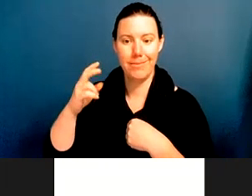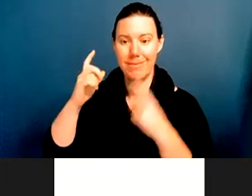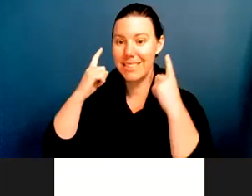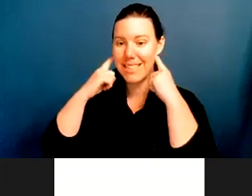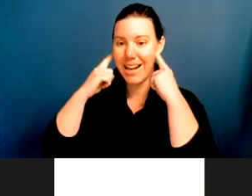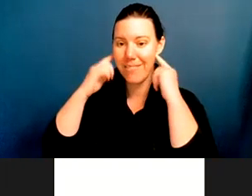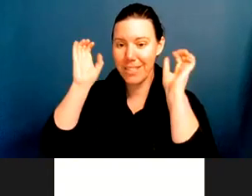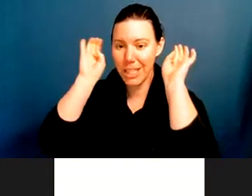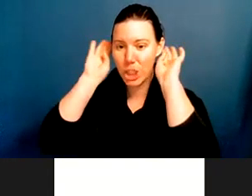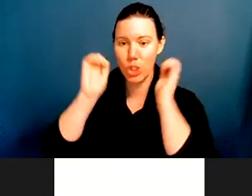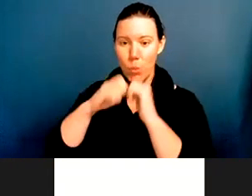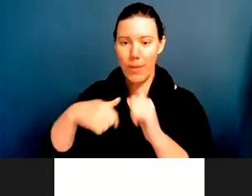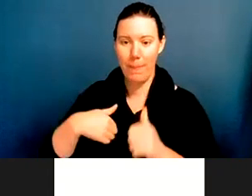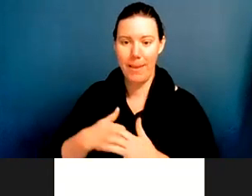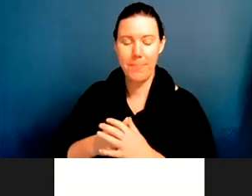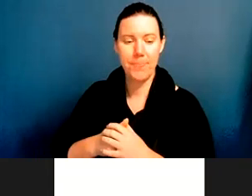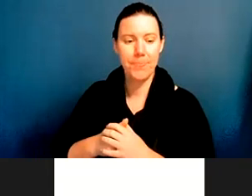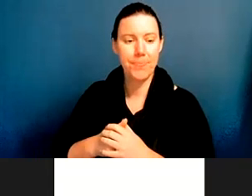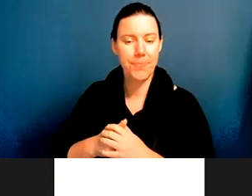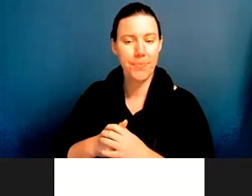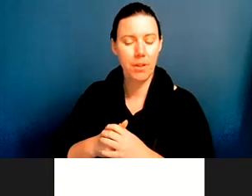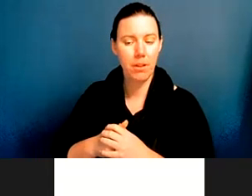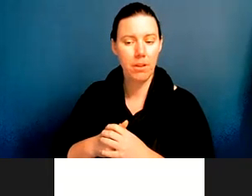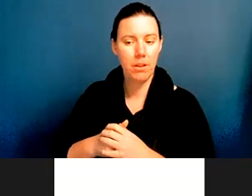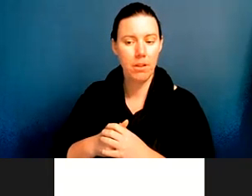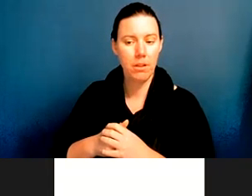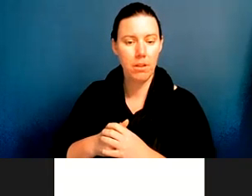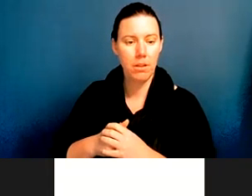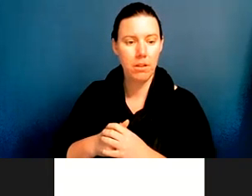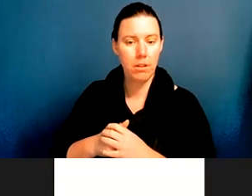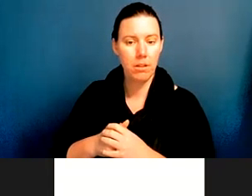How can healthcare professionals improve so they are providing fair healthcare.